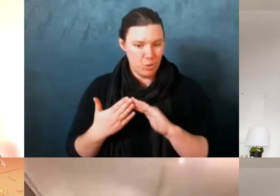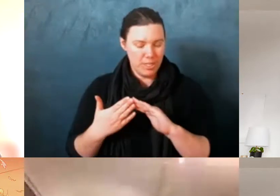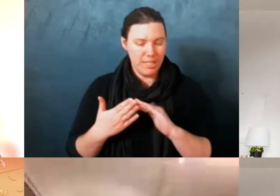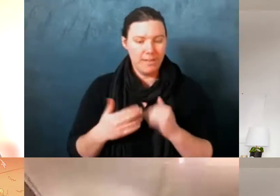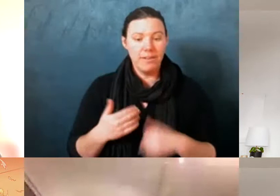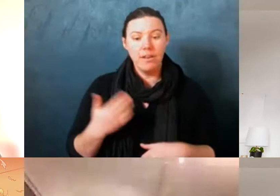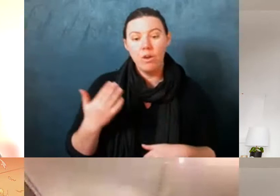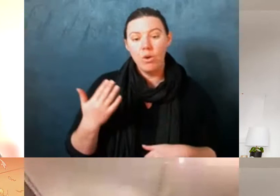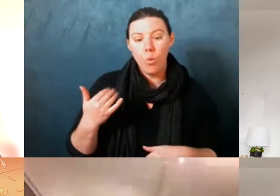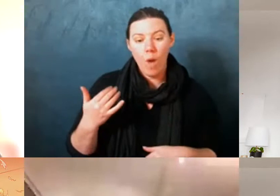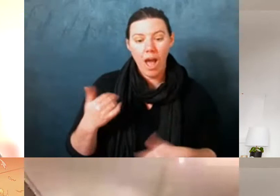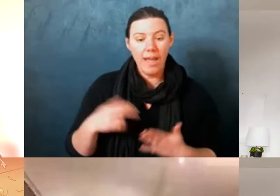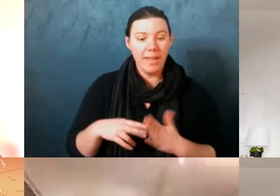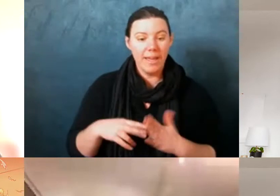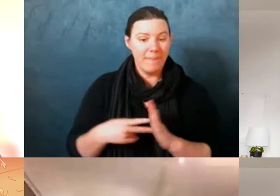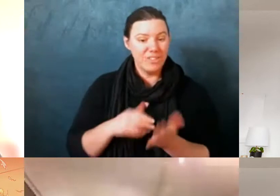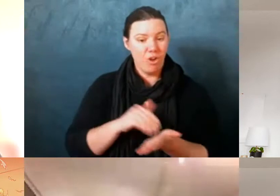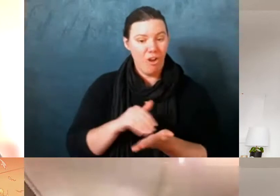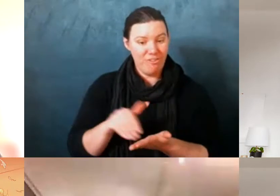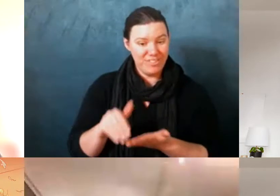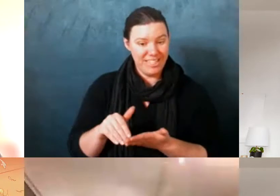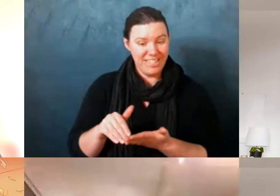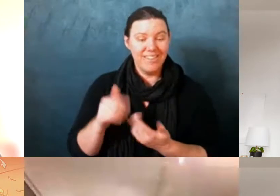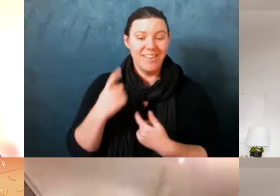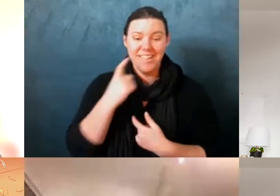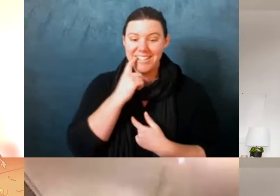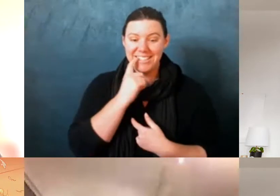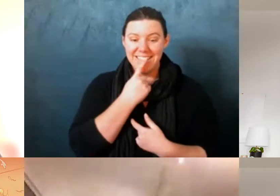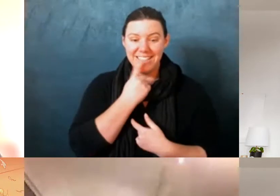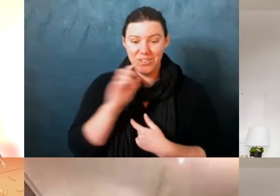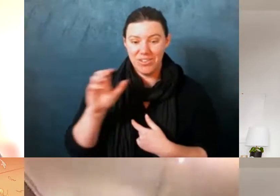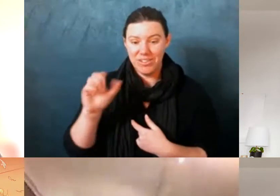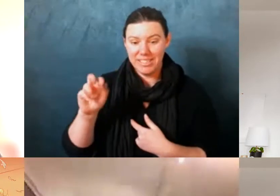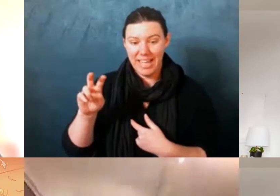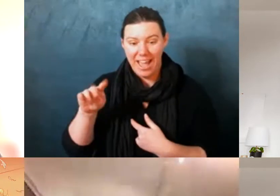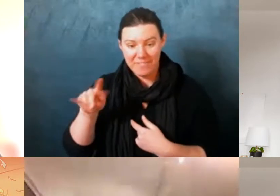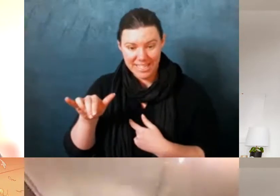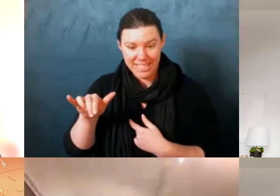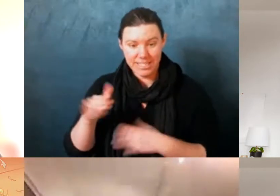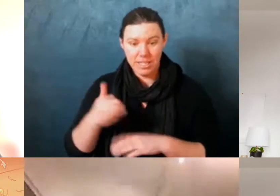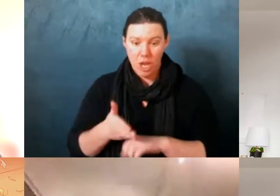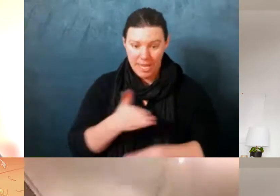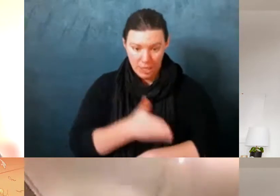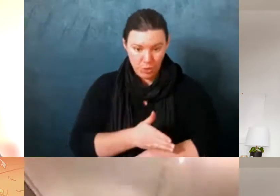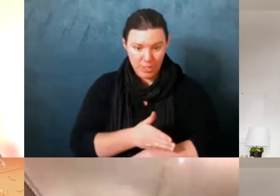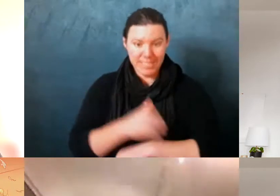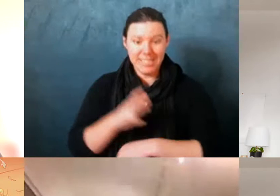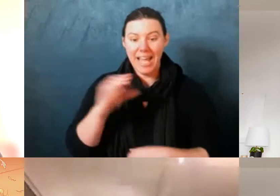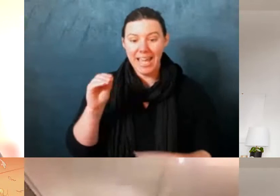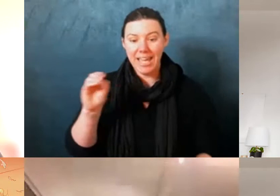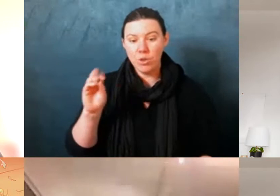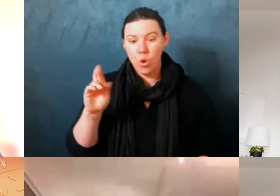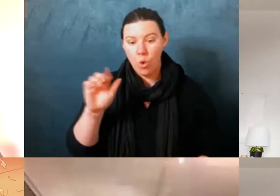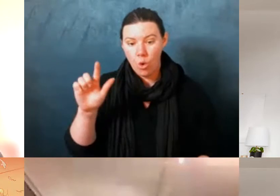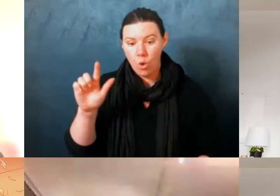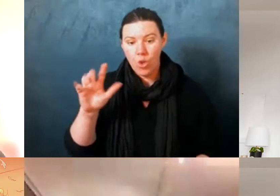dental caries, dental cavities are on the increase as well of oral cancer because patients don't feel comfortable seeing providers